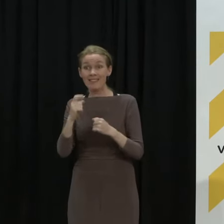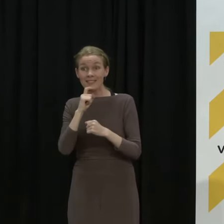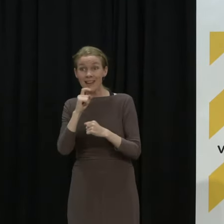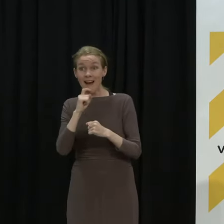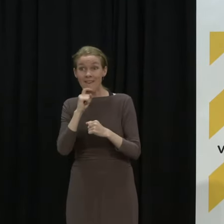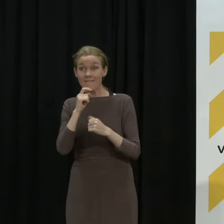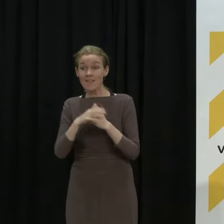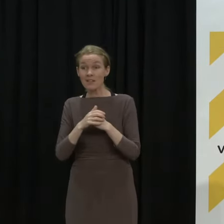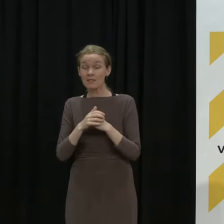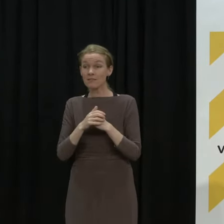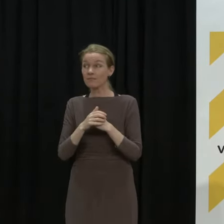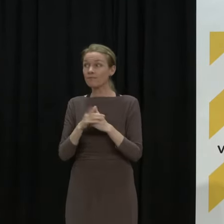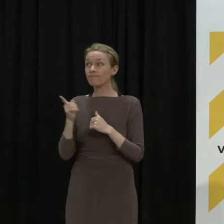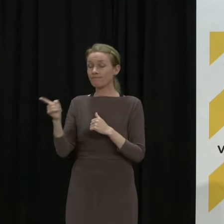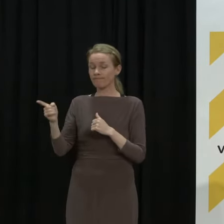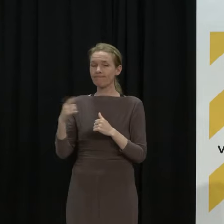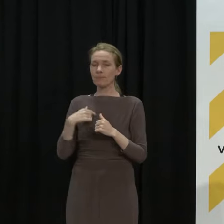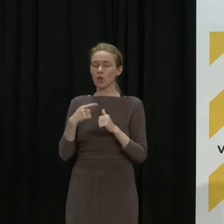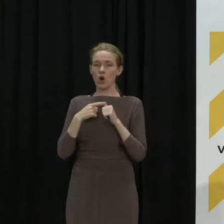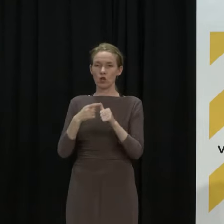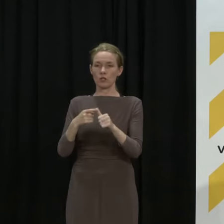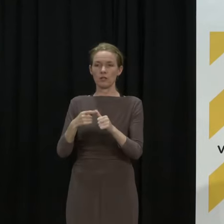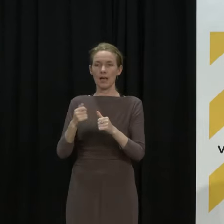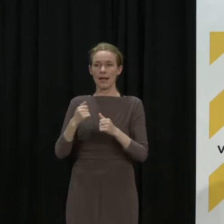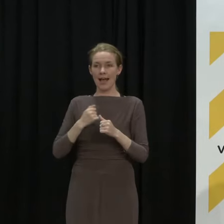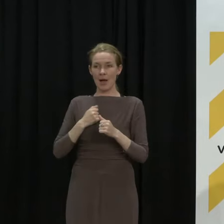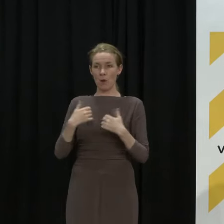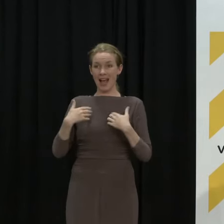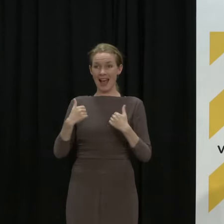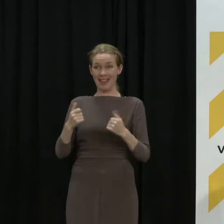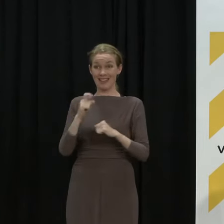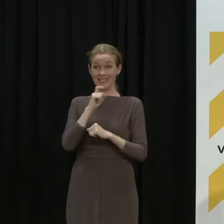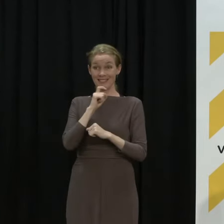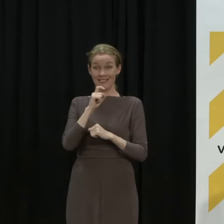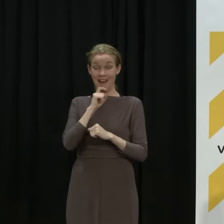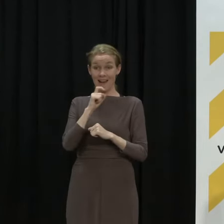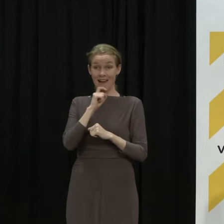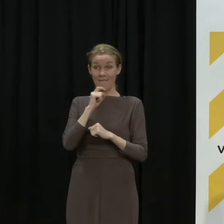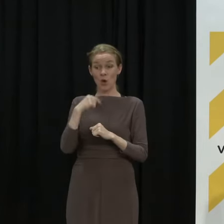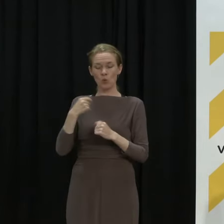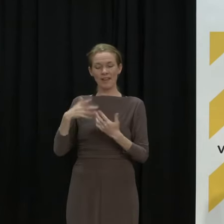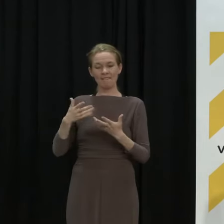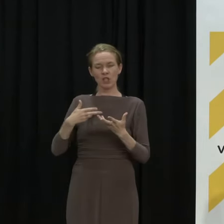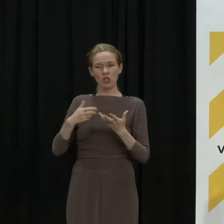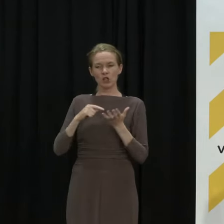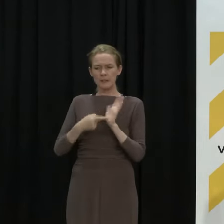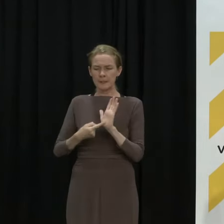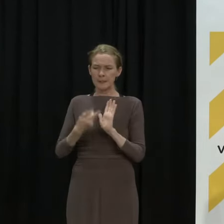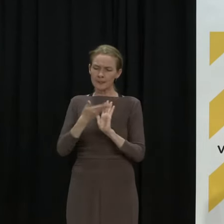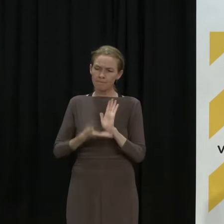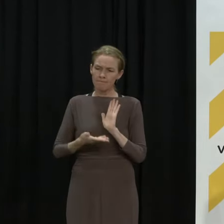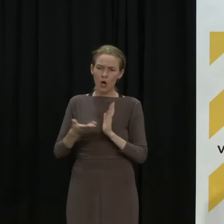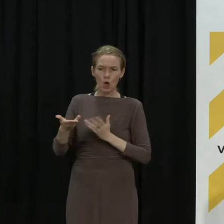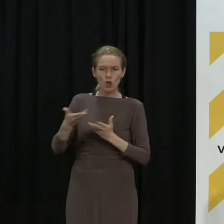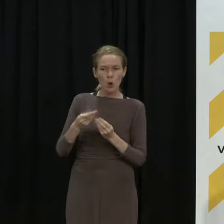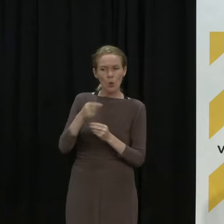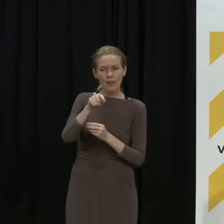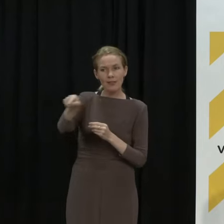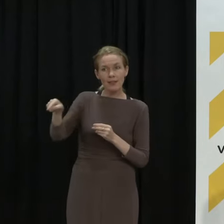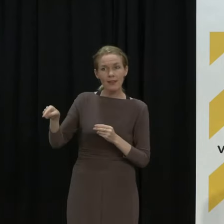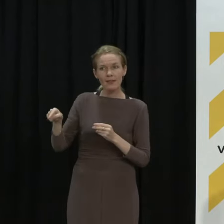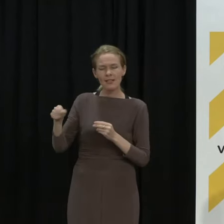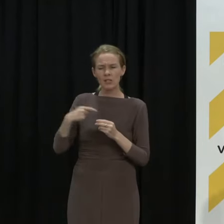how wide will this mandate be?